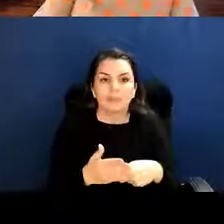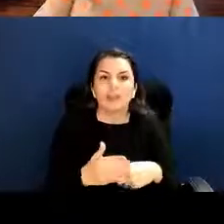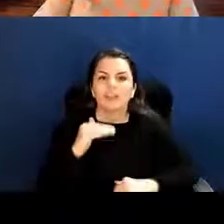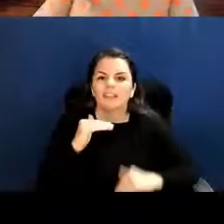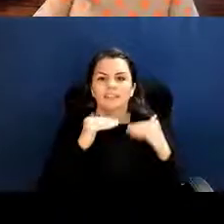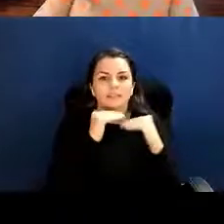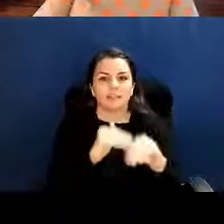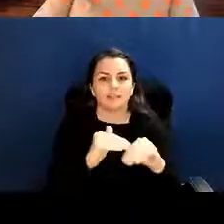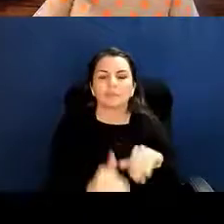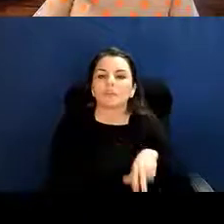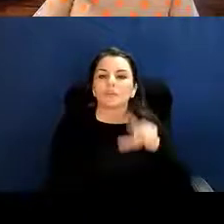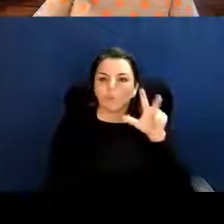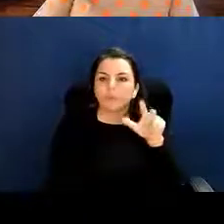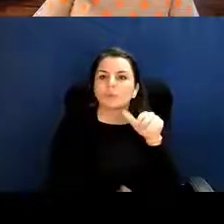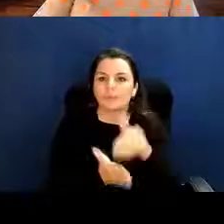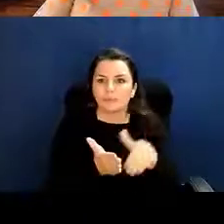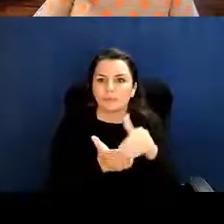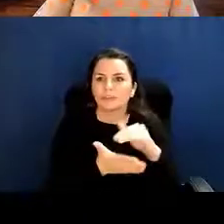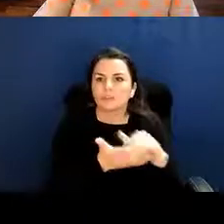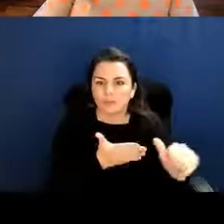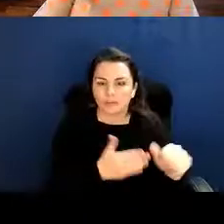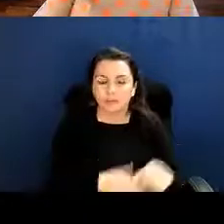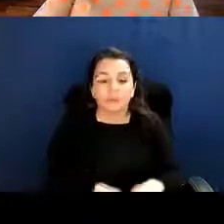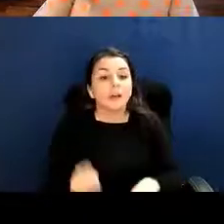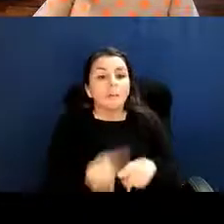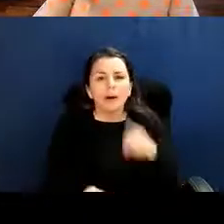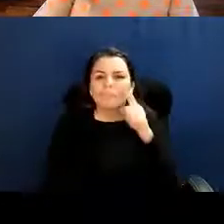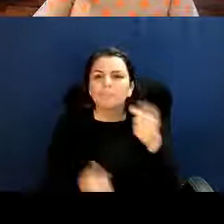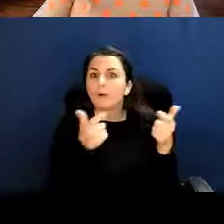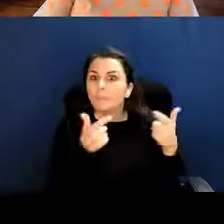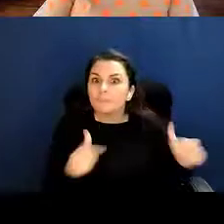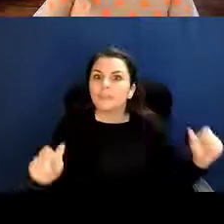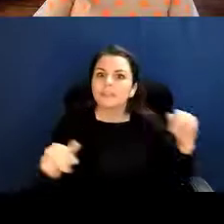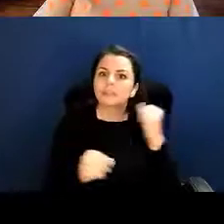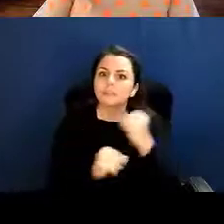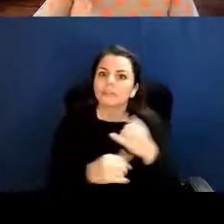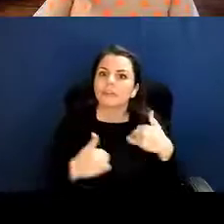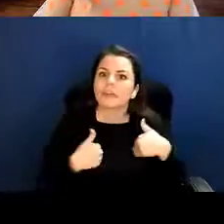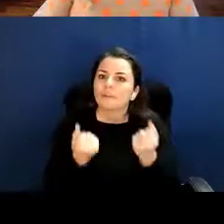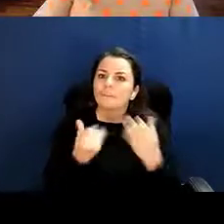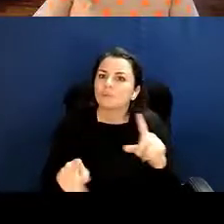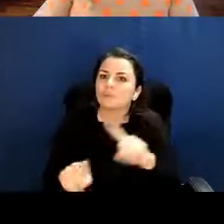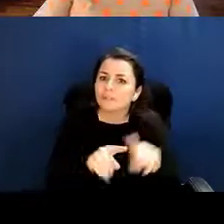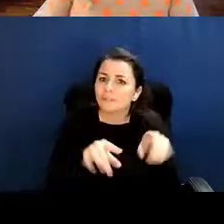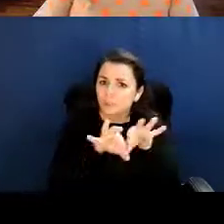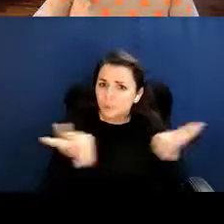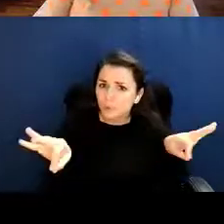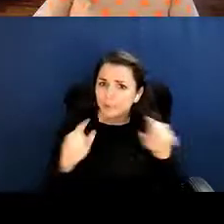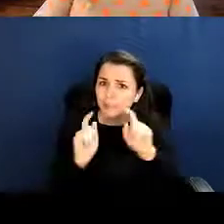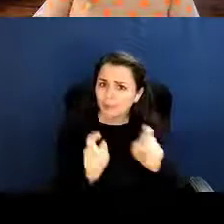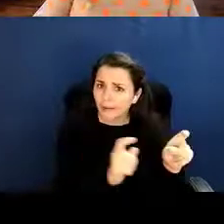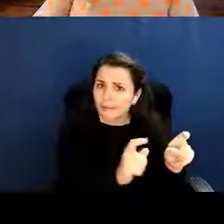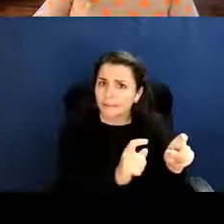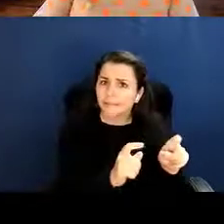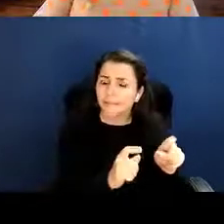for larger institutions that have multiple degree granting components. Some of those might be eligible and others not.